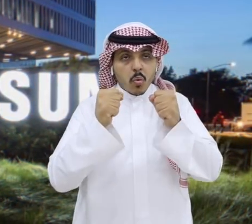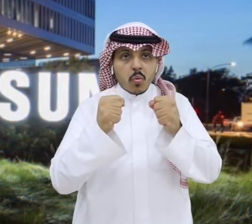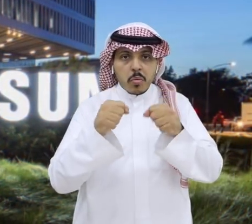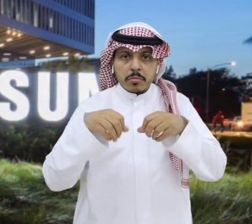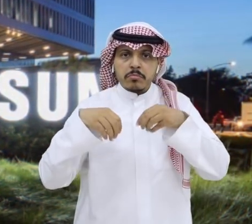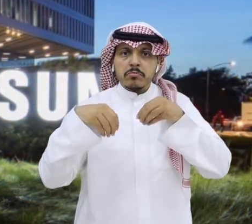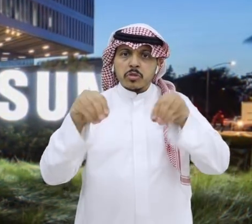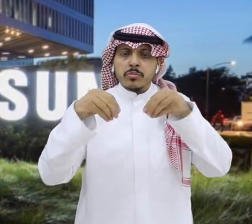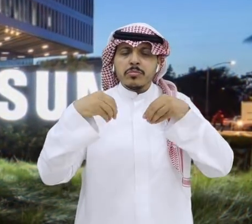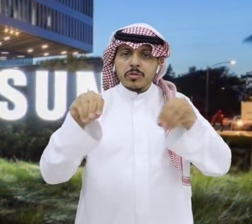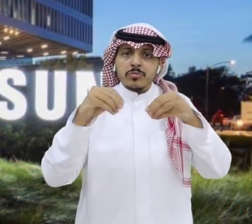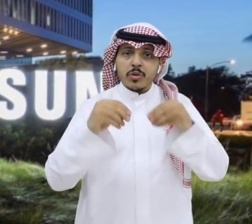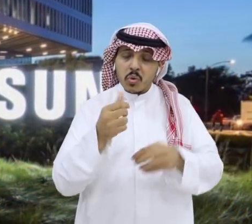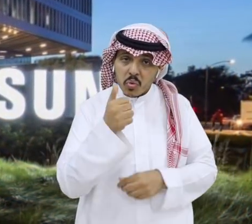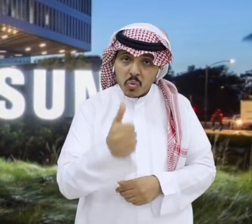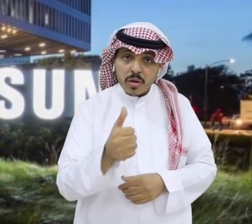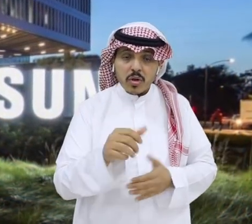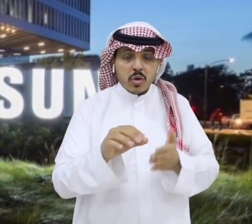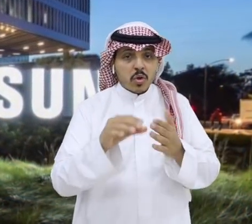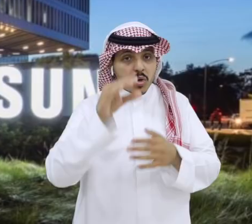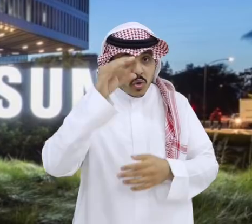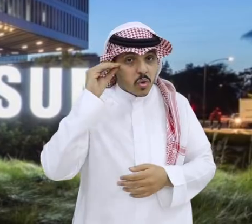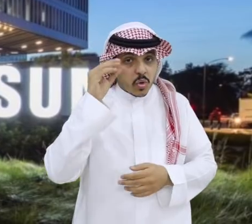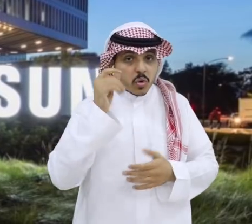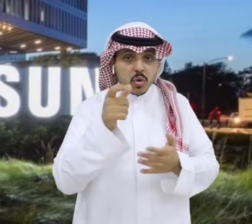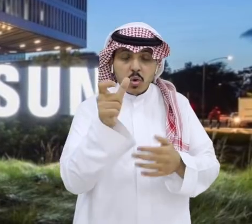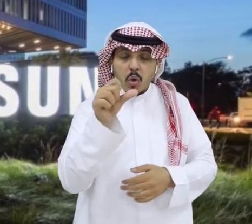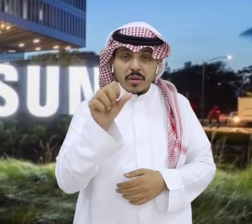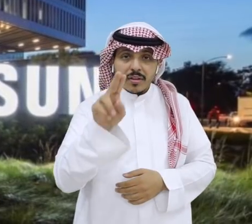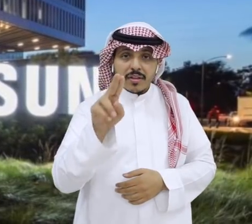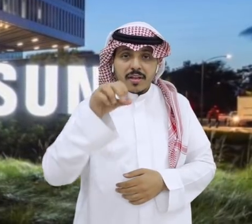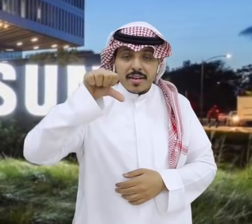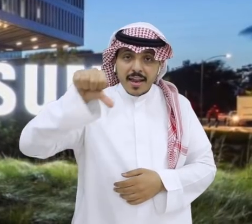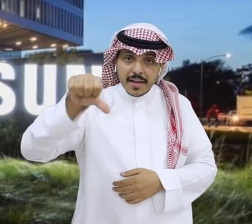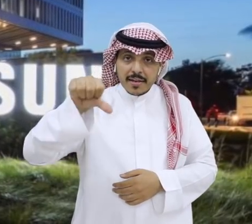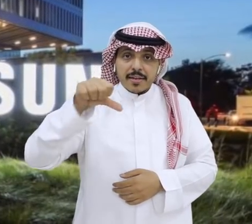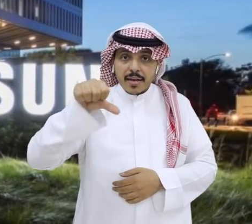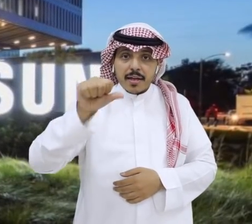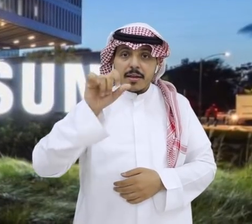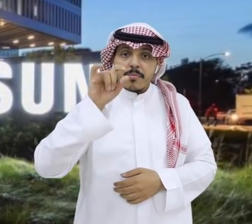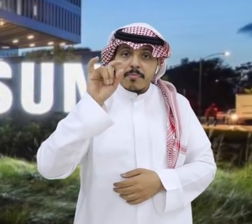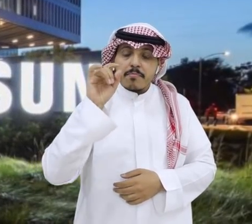Despite the great hardware in the Note 9 and S9 and S9 Plus.